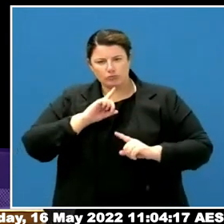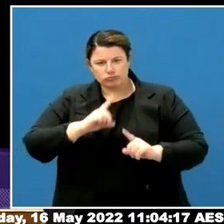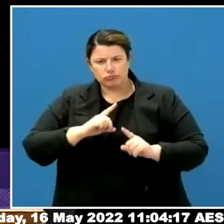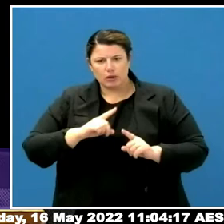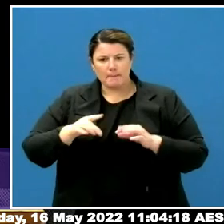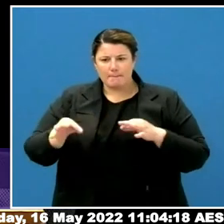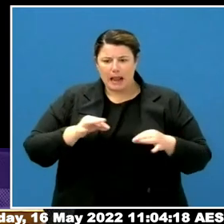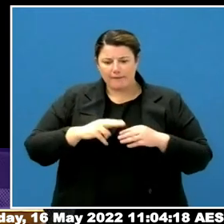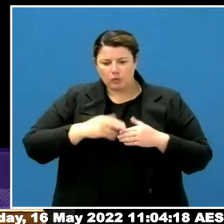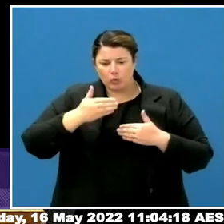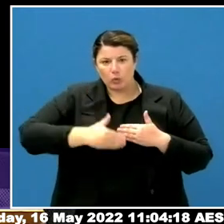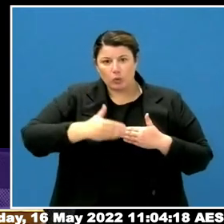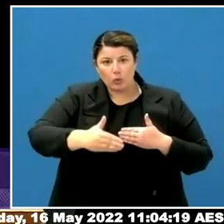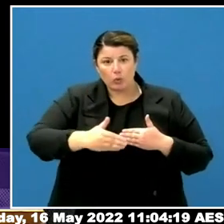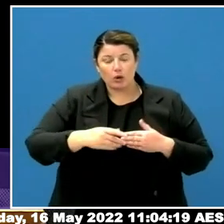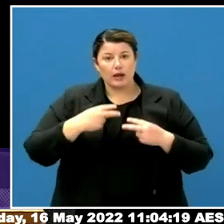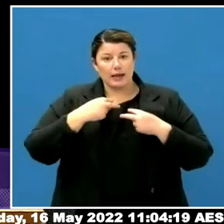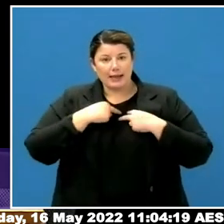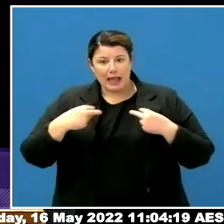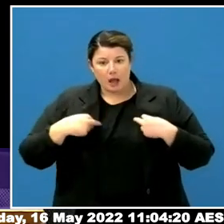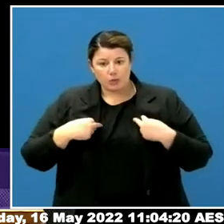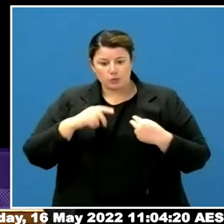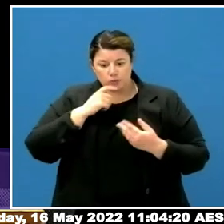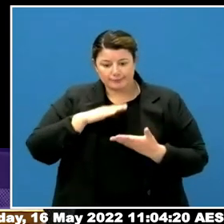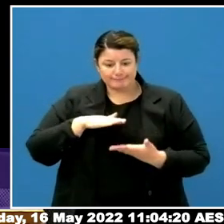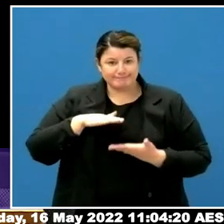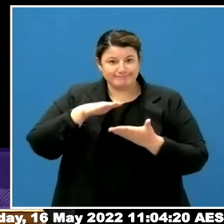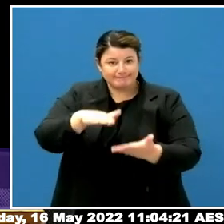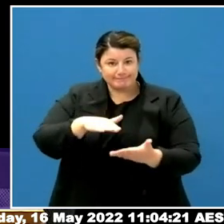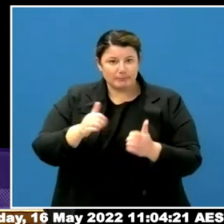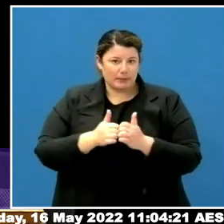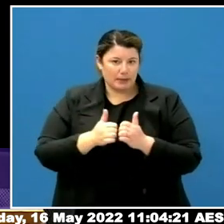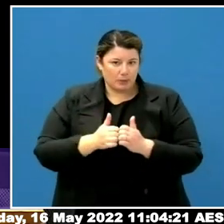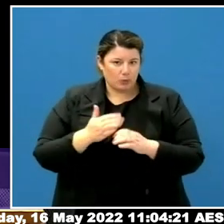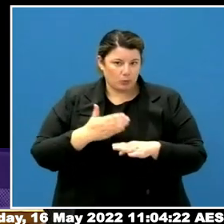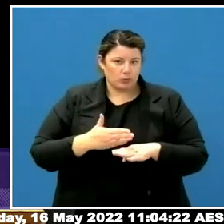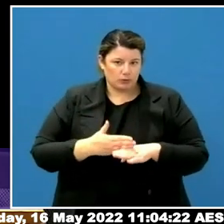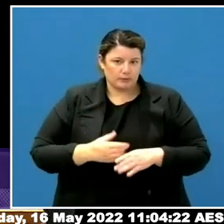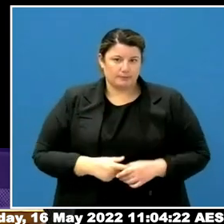Counsel Assisting to prepare any written or oral submissions on the evidence and how